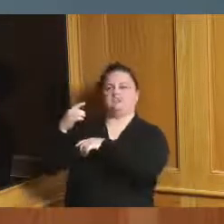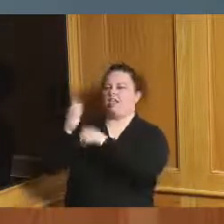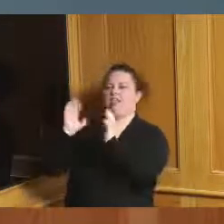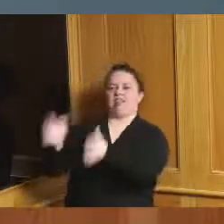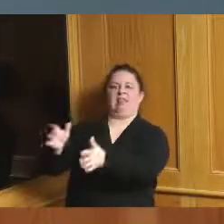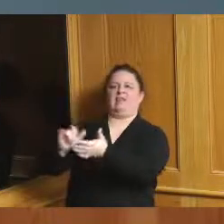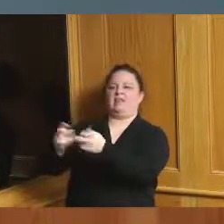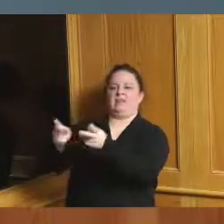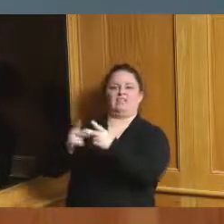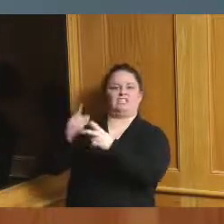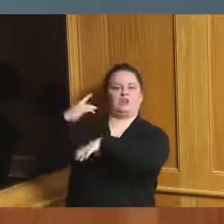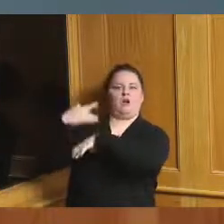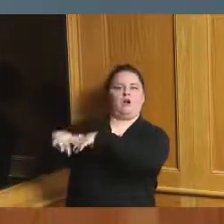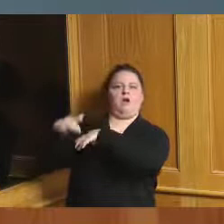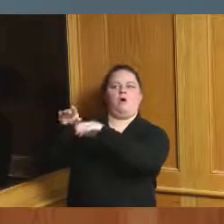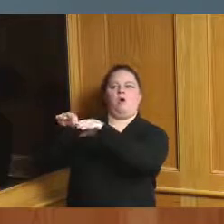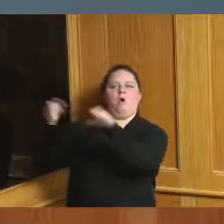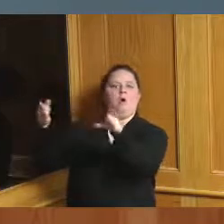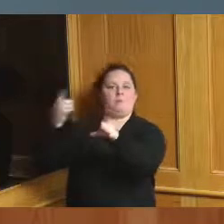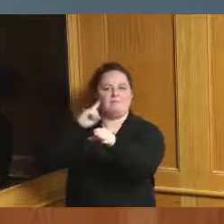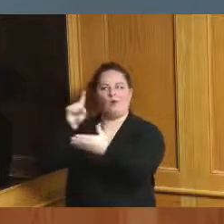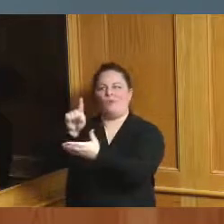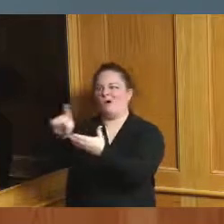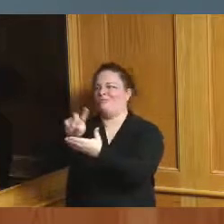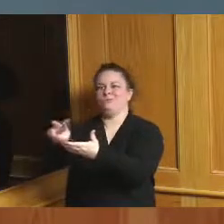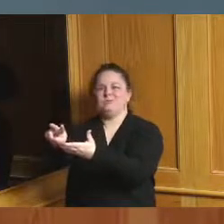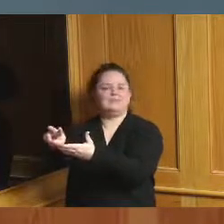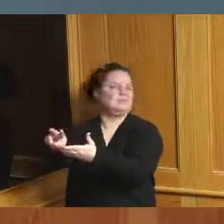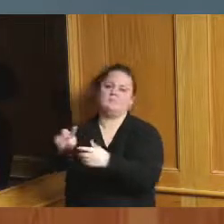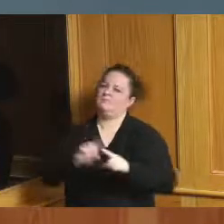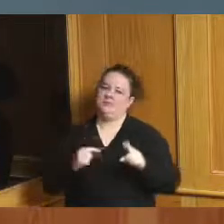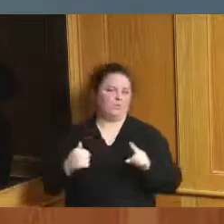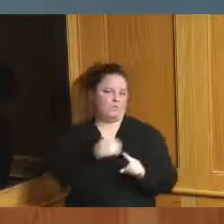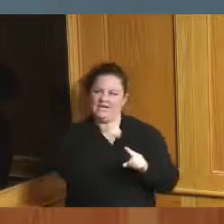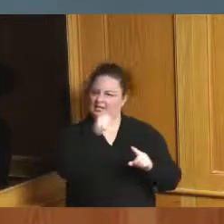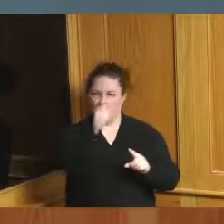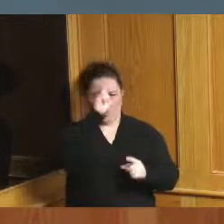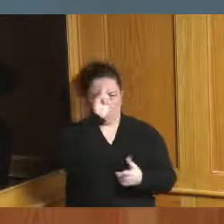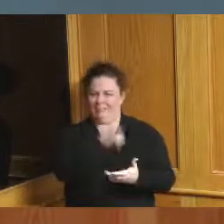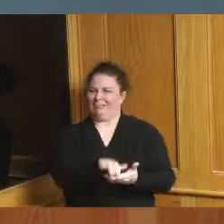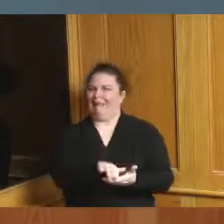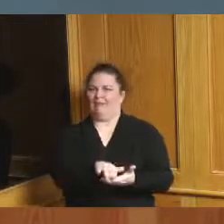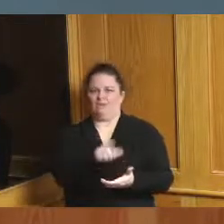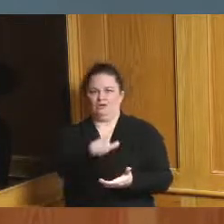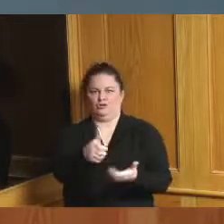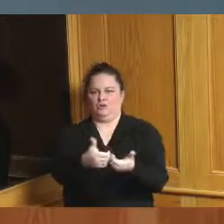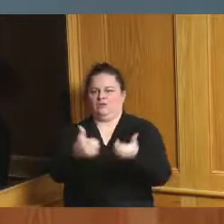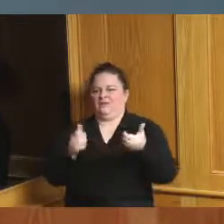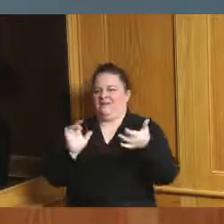or two and we don't believe in having gaps in services and so we decided as a board it would